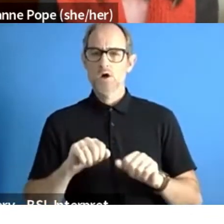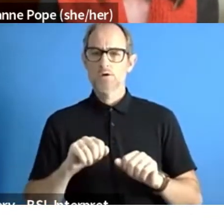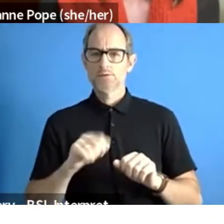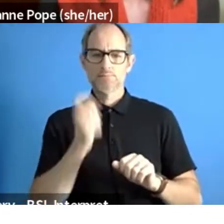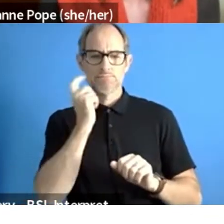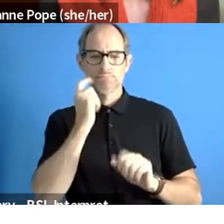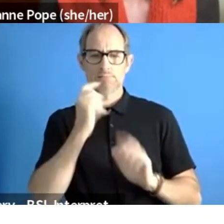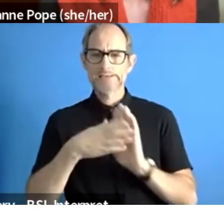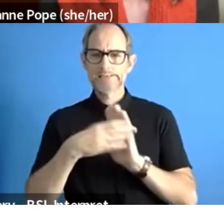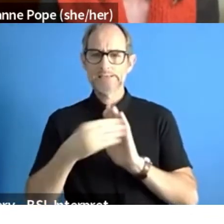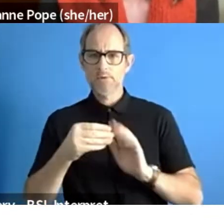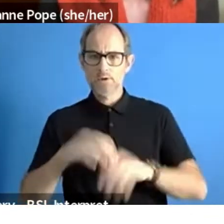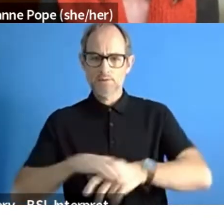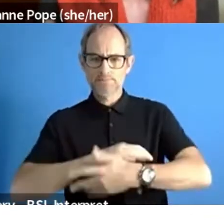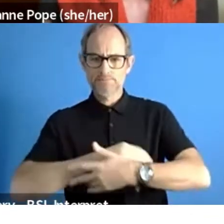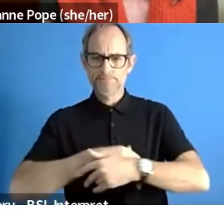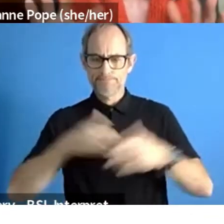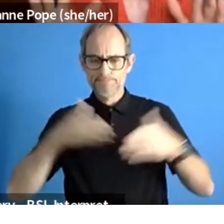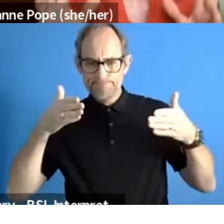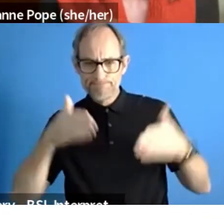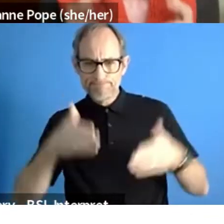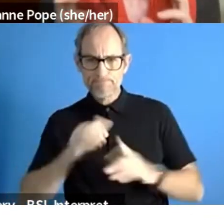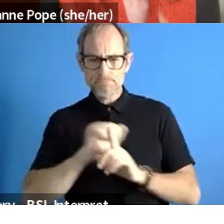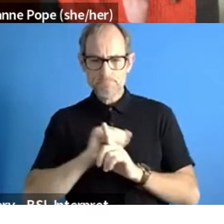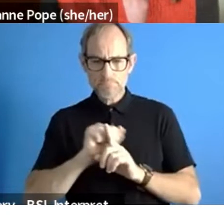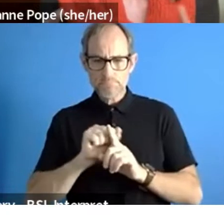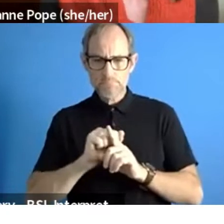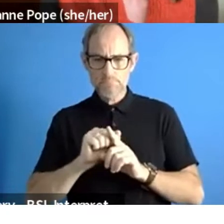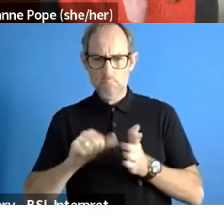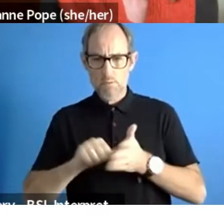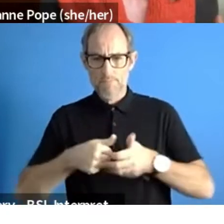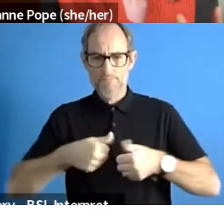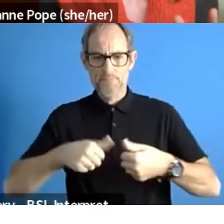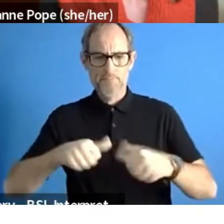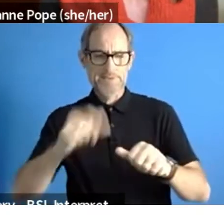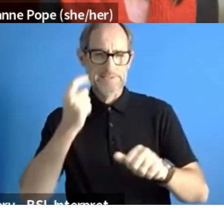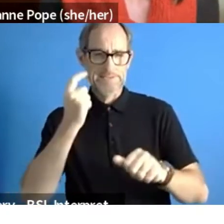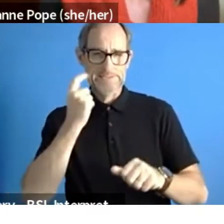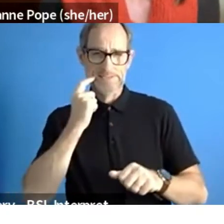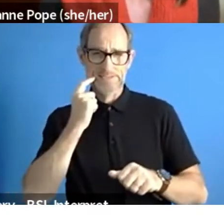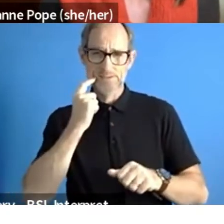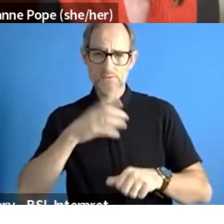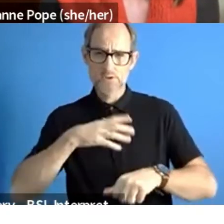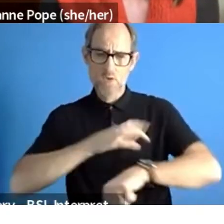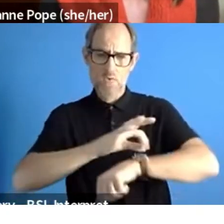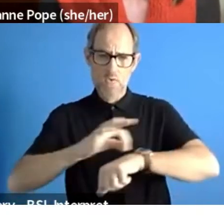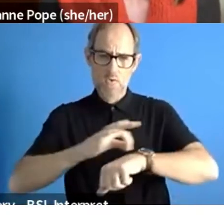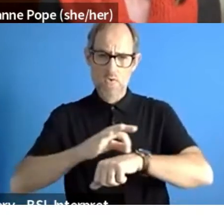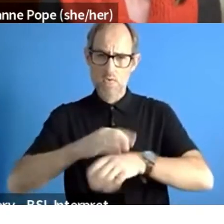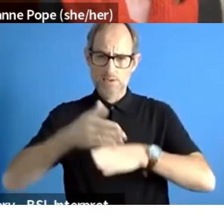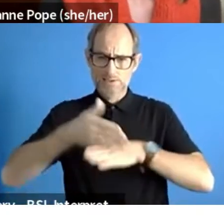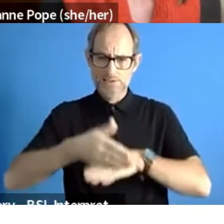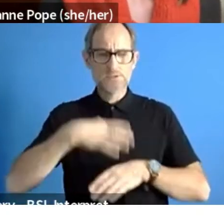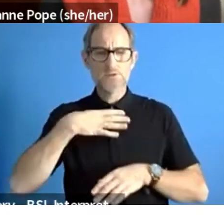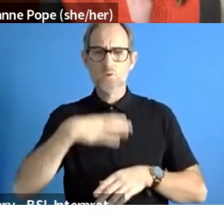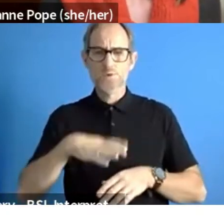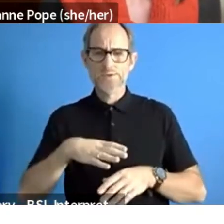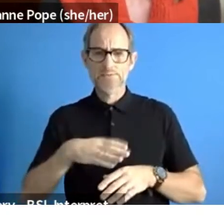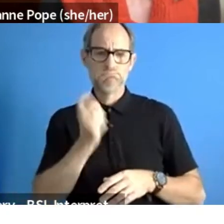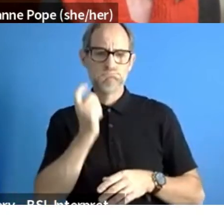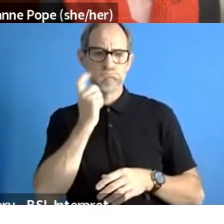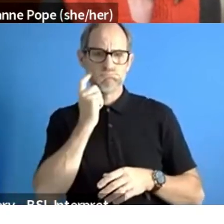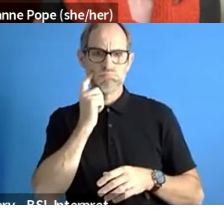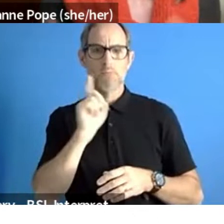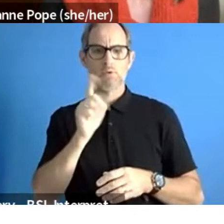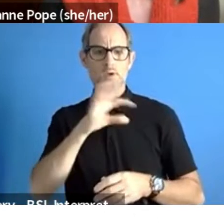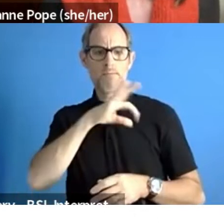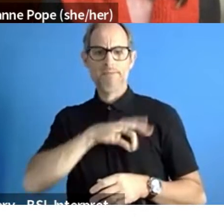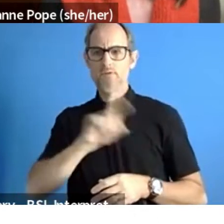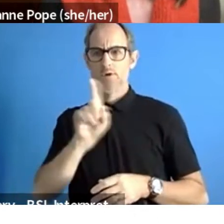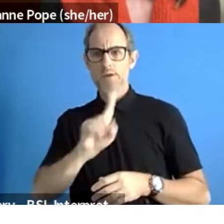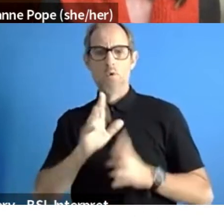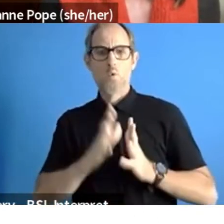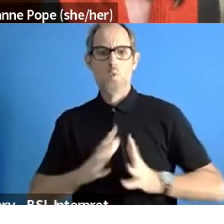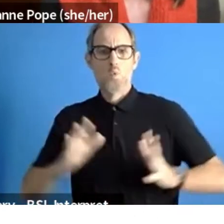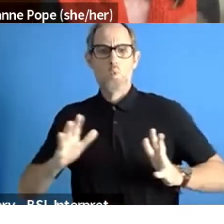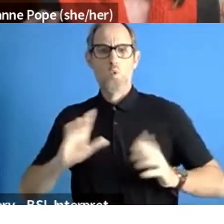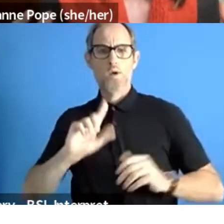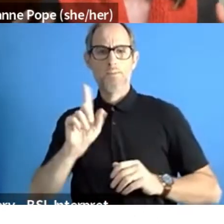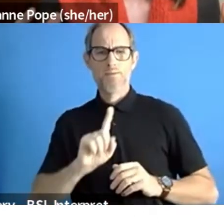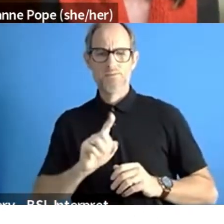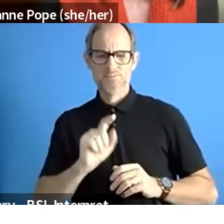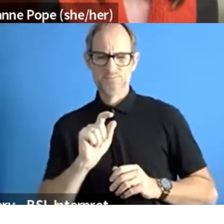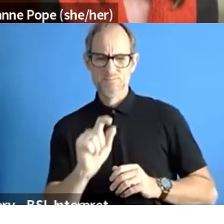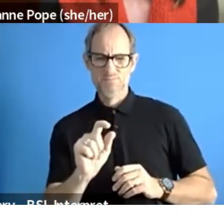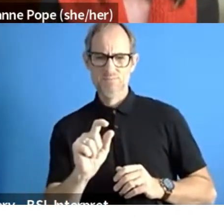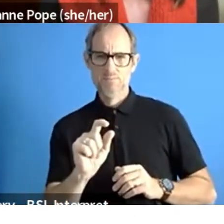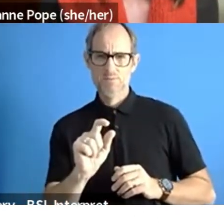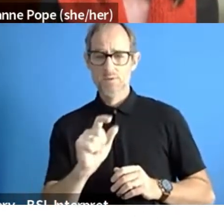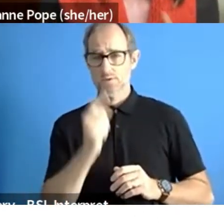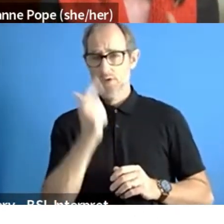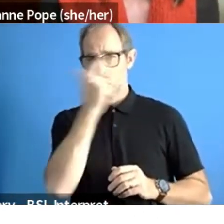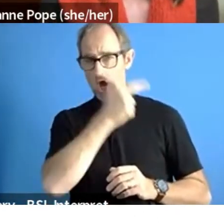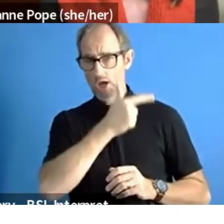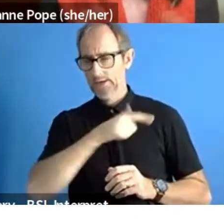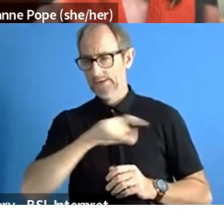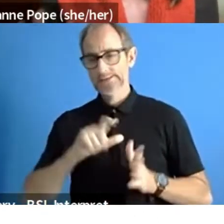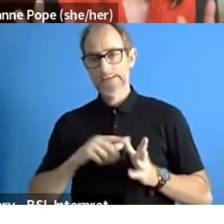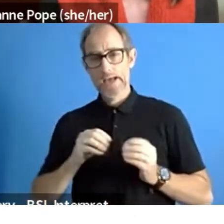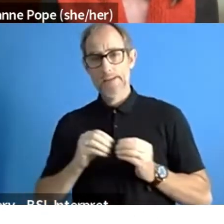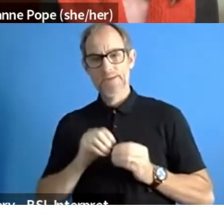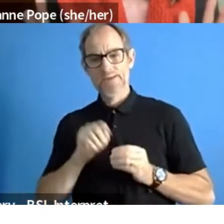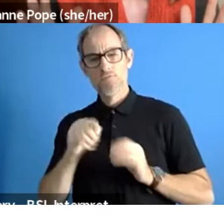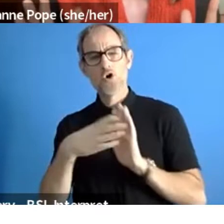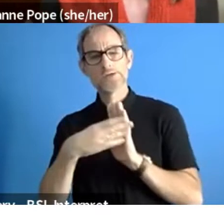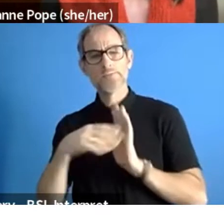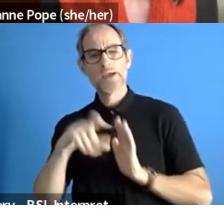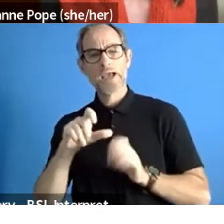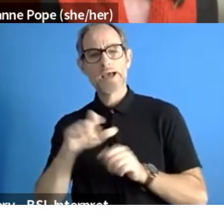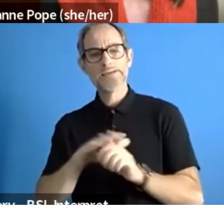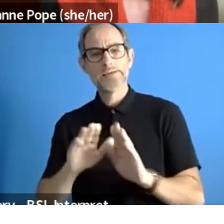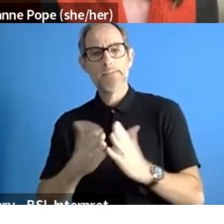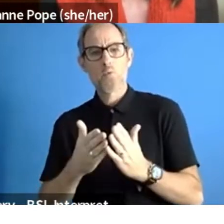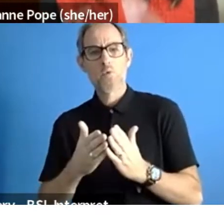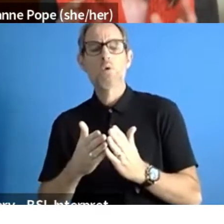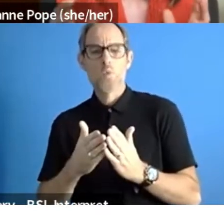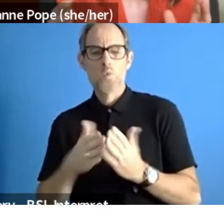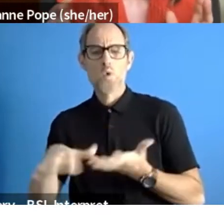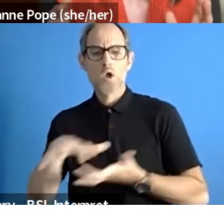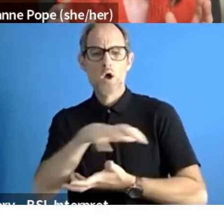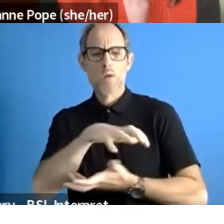straightaway and the relatively small effort make a big benefit to users.